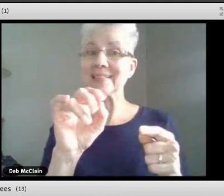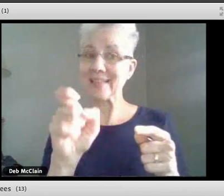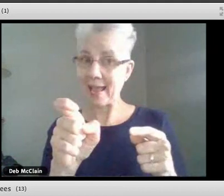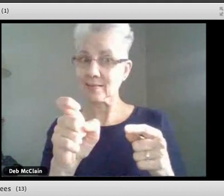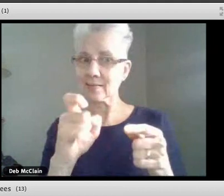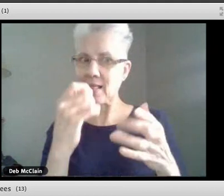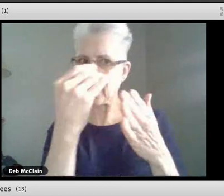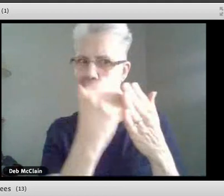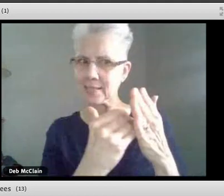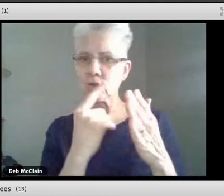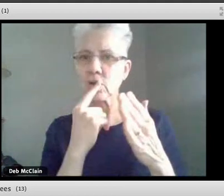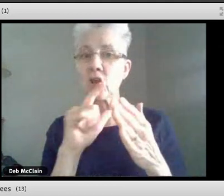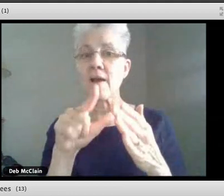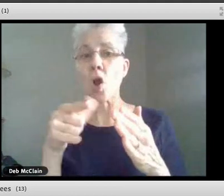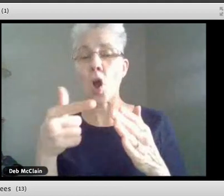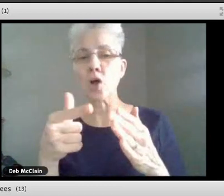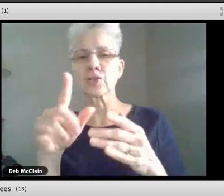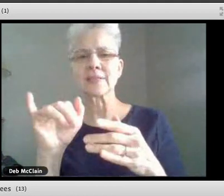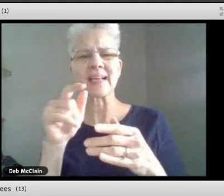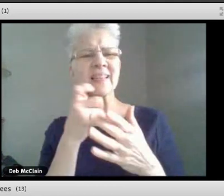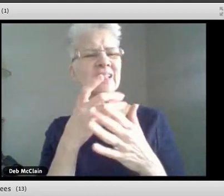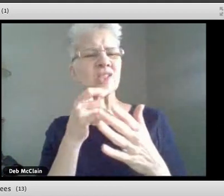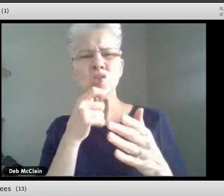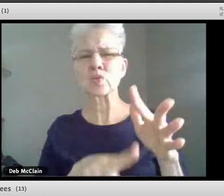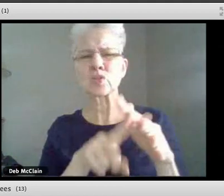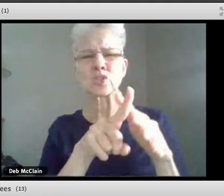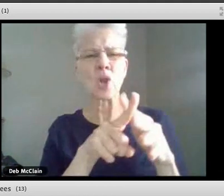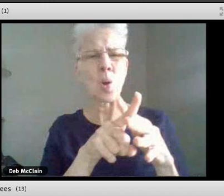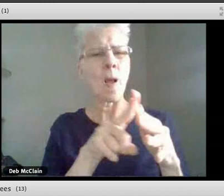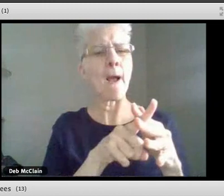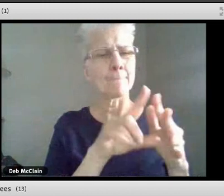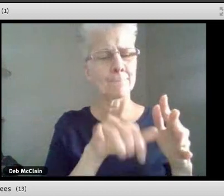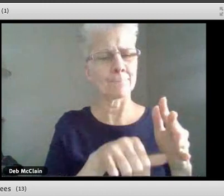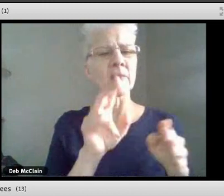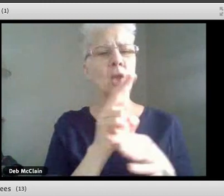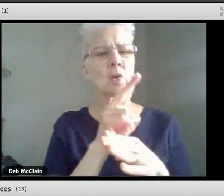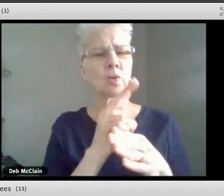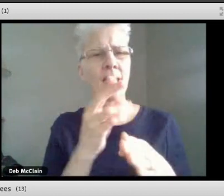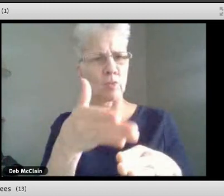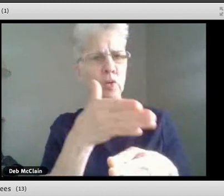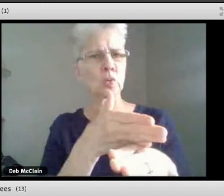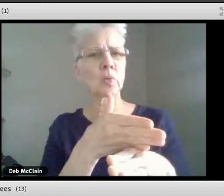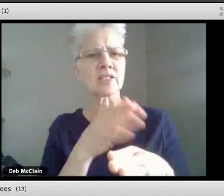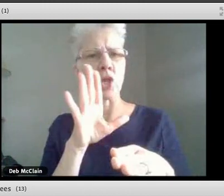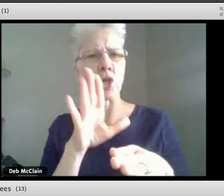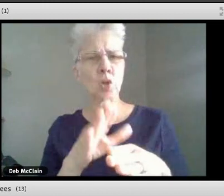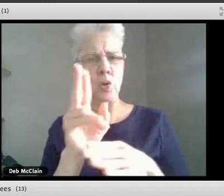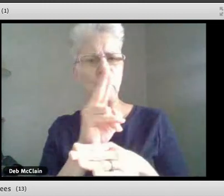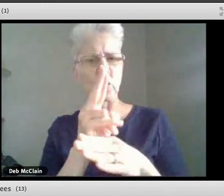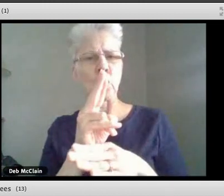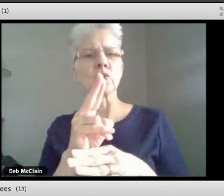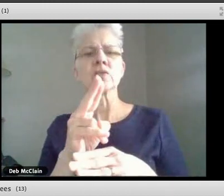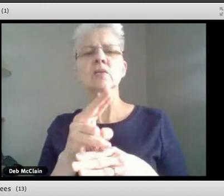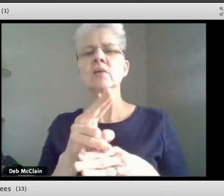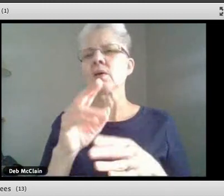it just increases the visibility of your site. Your semantics, your functionality, your content structure, it's going to get your site,